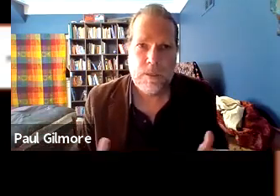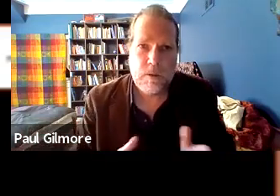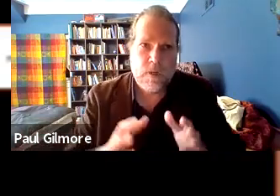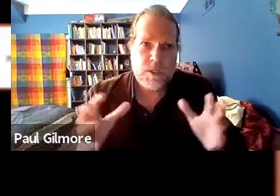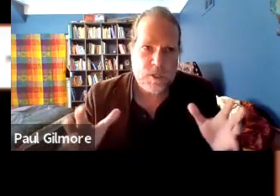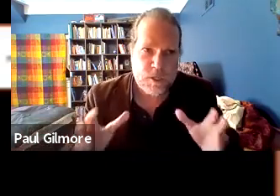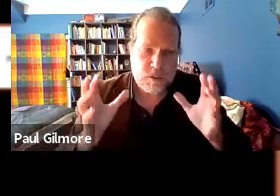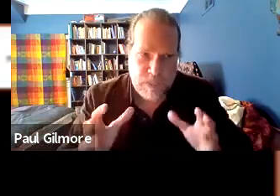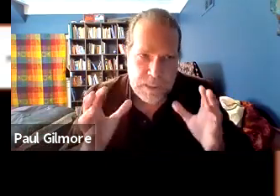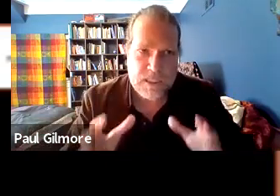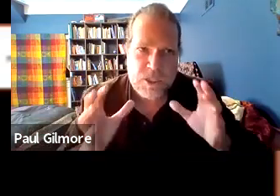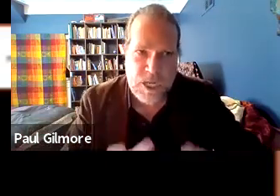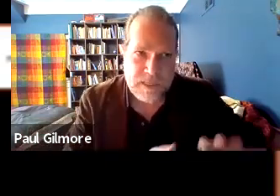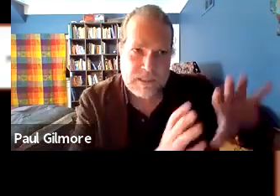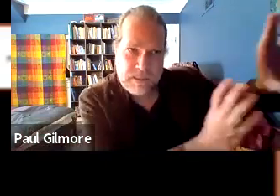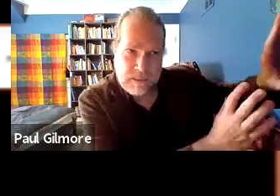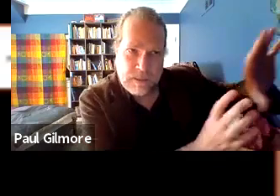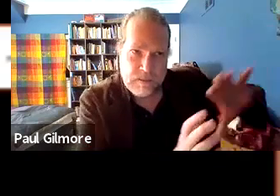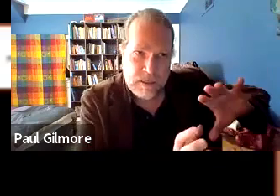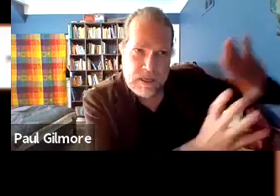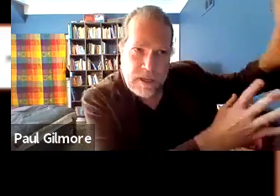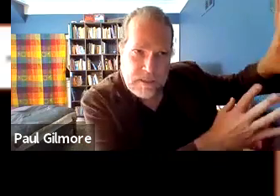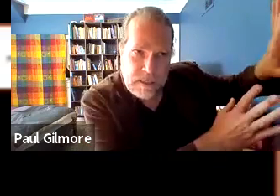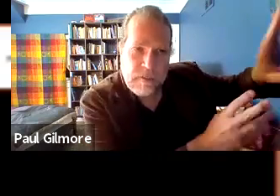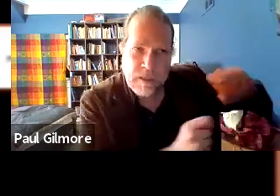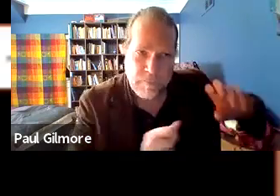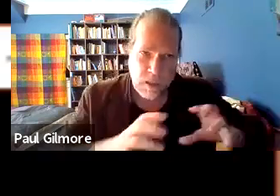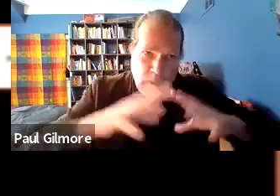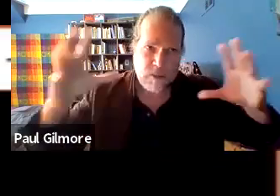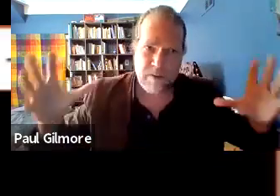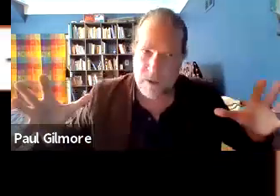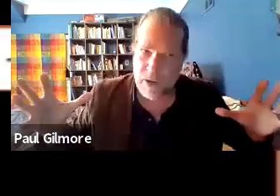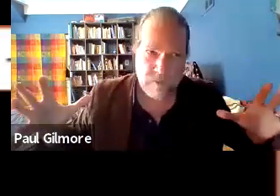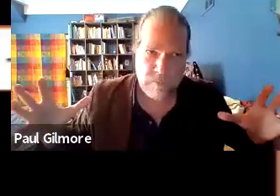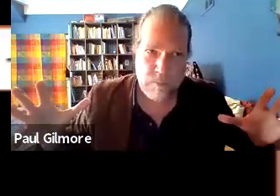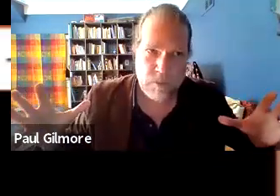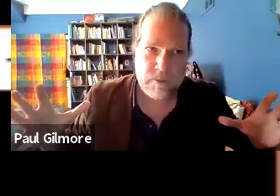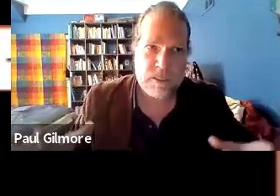We should begin to jettison this idea. I mean, among the very powerful people in this